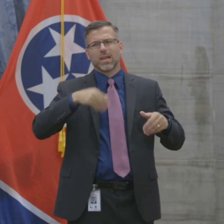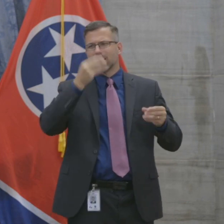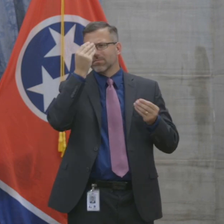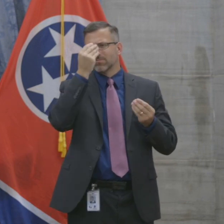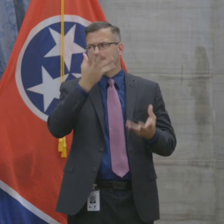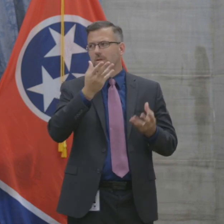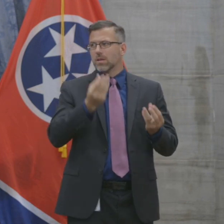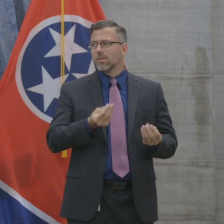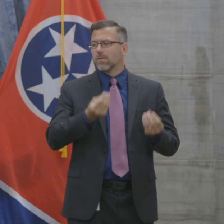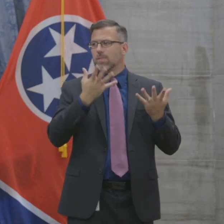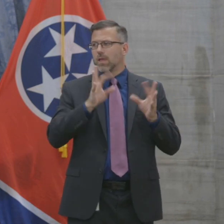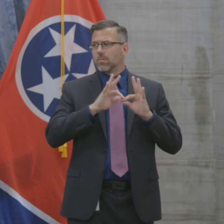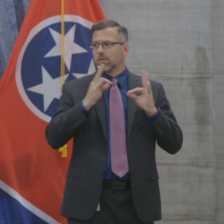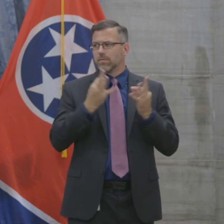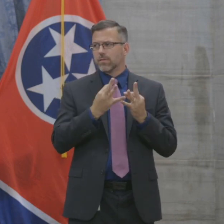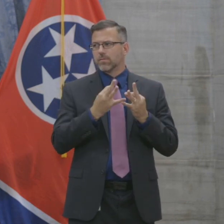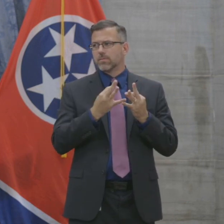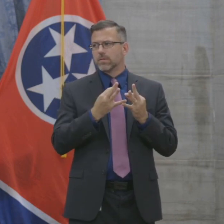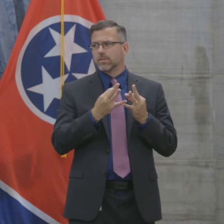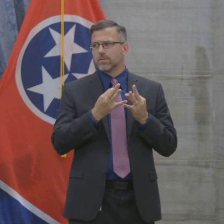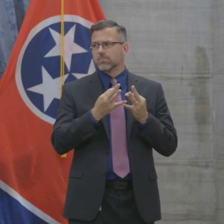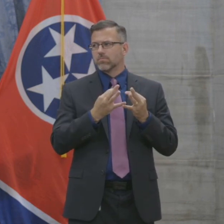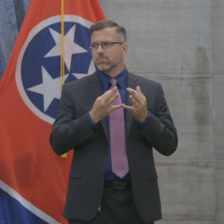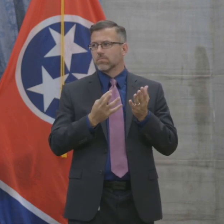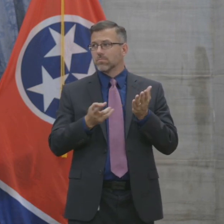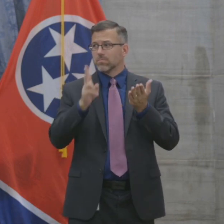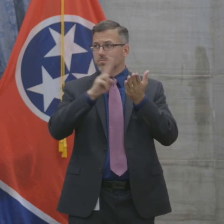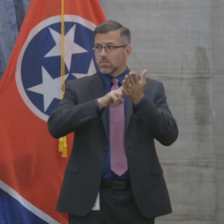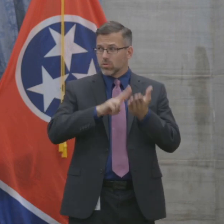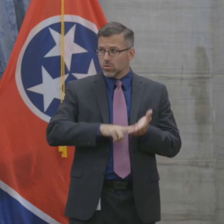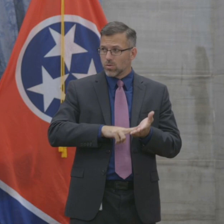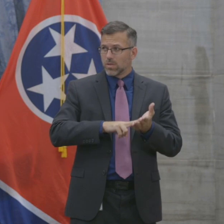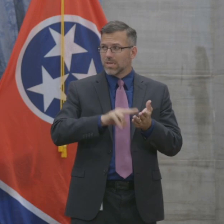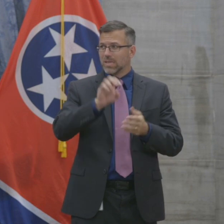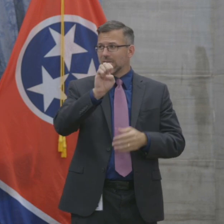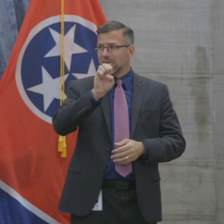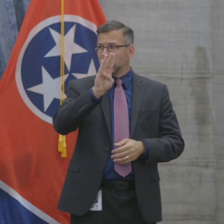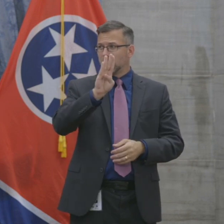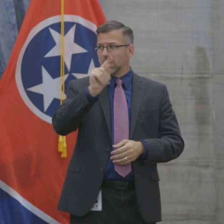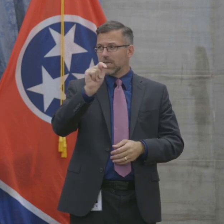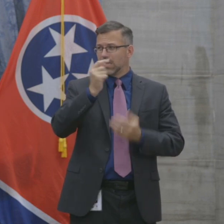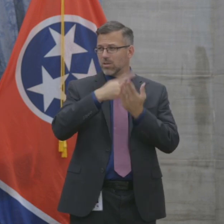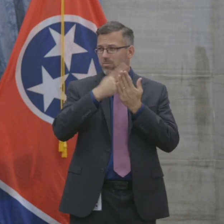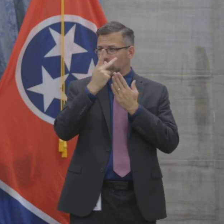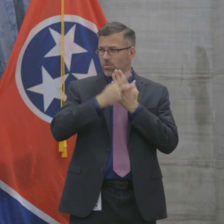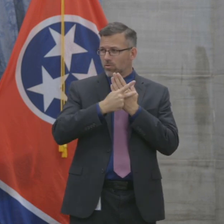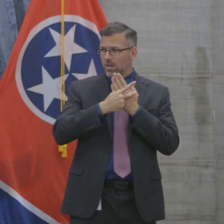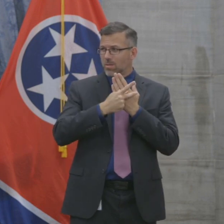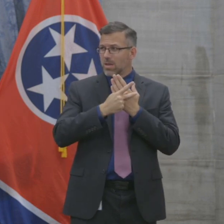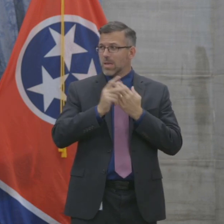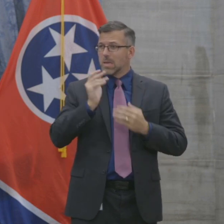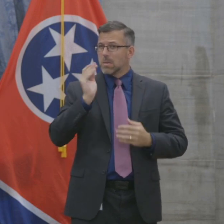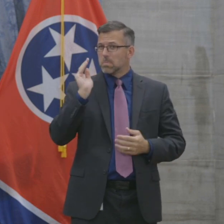to reemployment services so that we can move them from did unemployment benefits that they're drawing on to meaningful